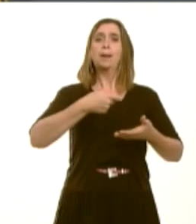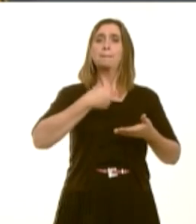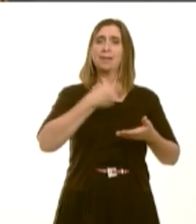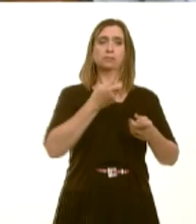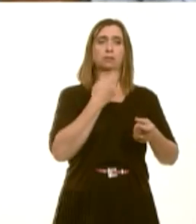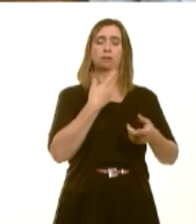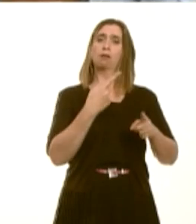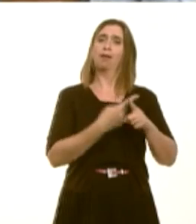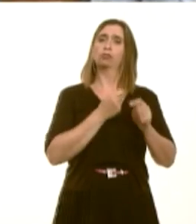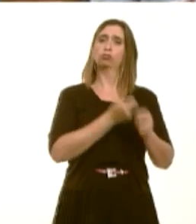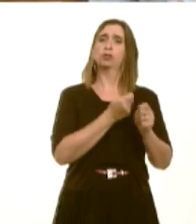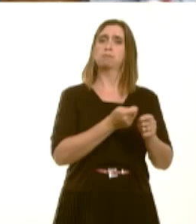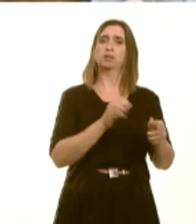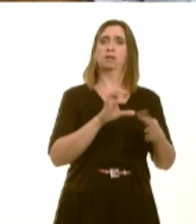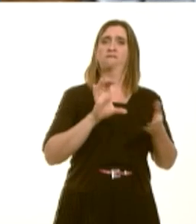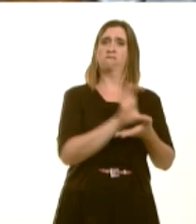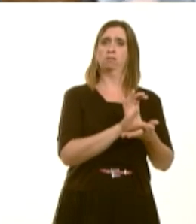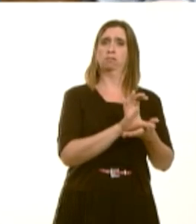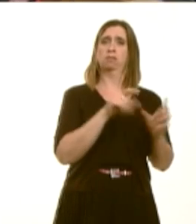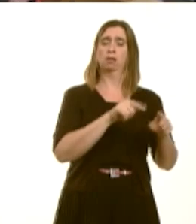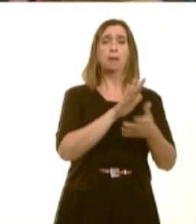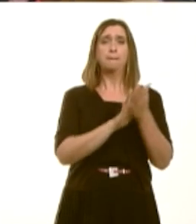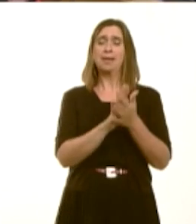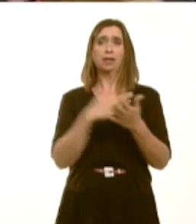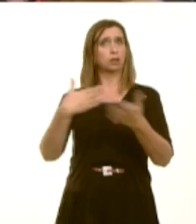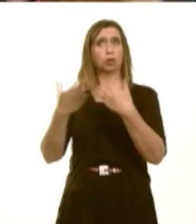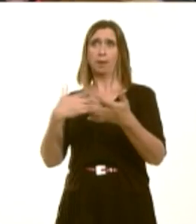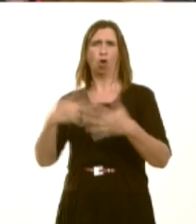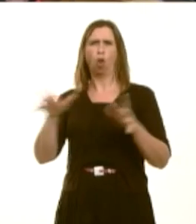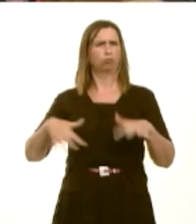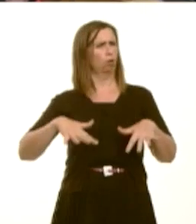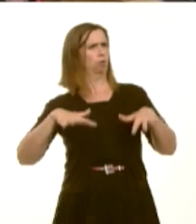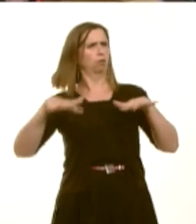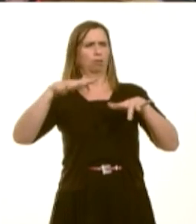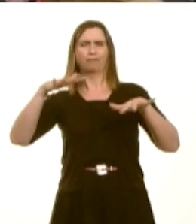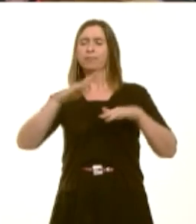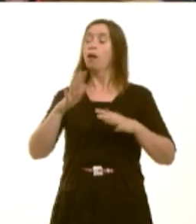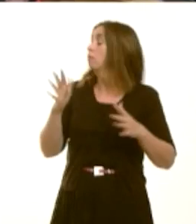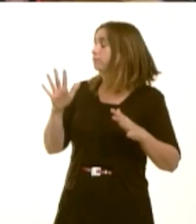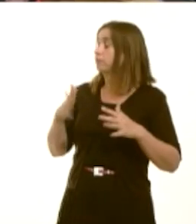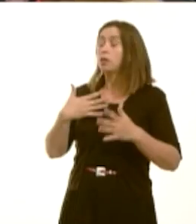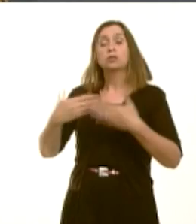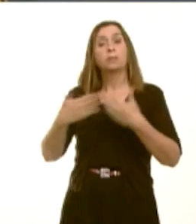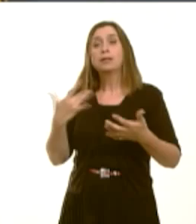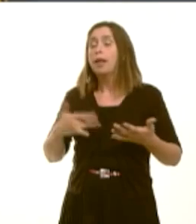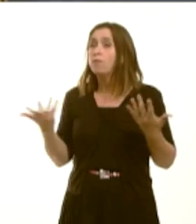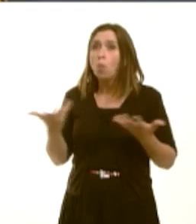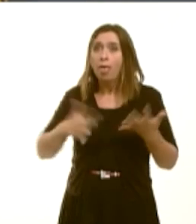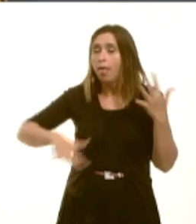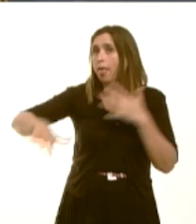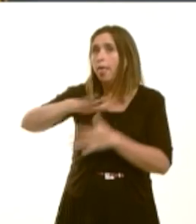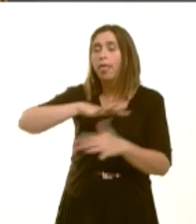end the postcode lottery of unfair treatments and would expand the number of treatments